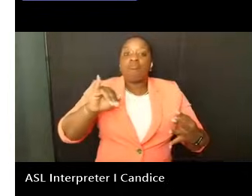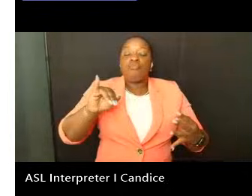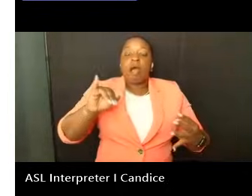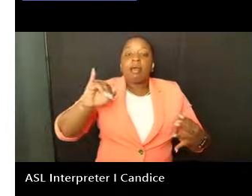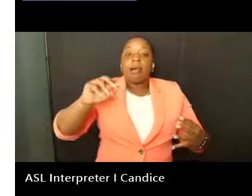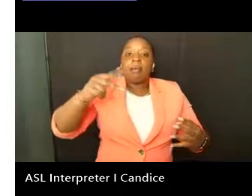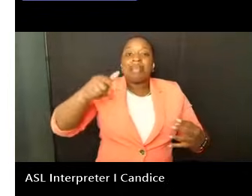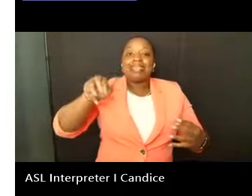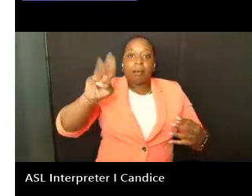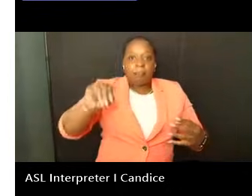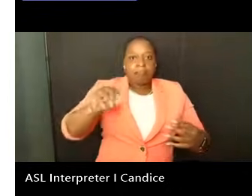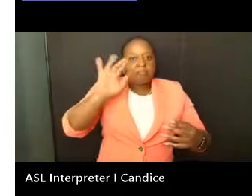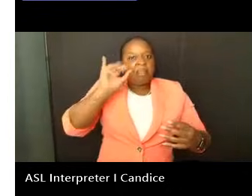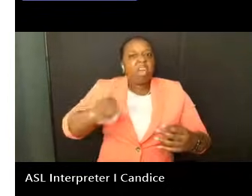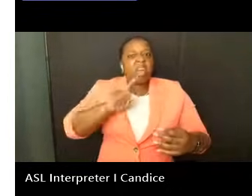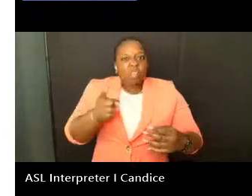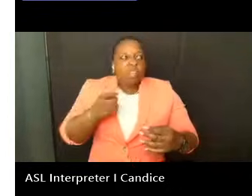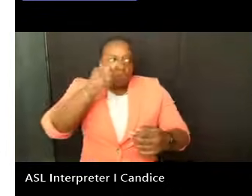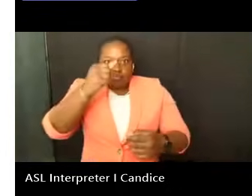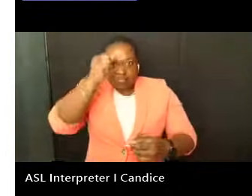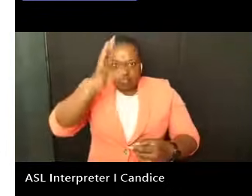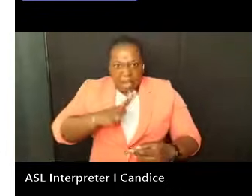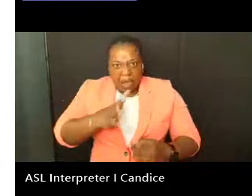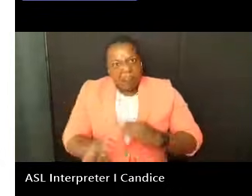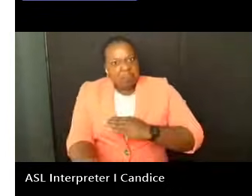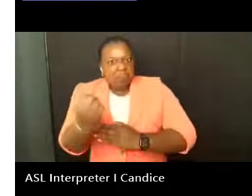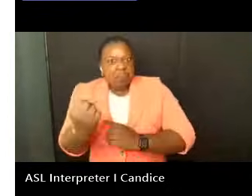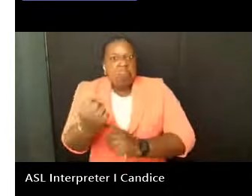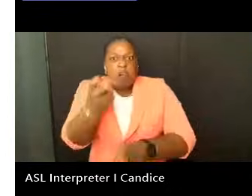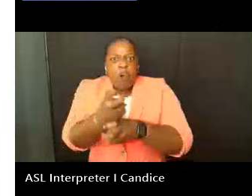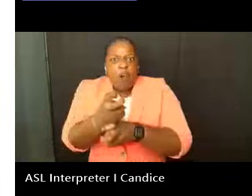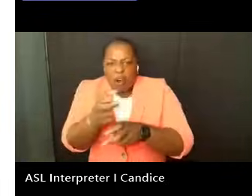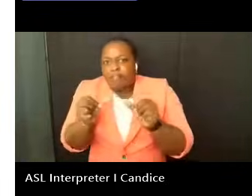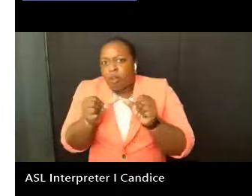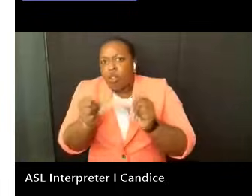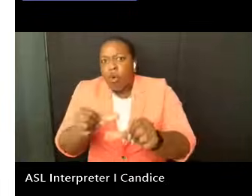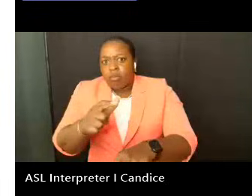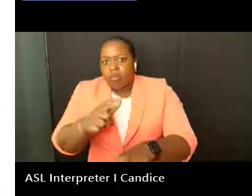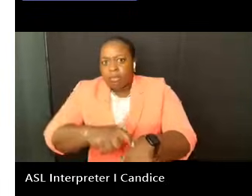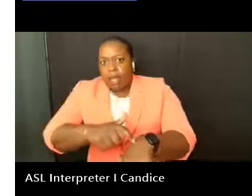An interesting thought, though, is if you went back and looked at that slide that put